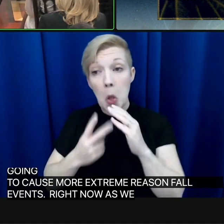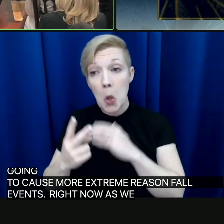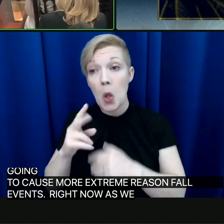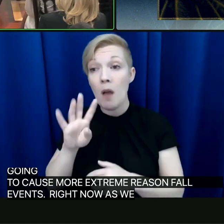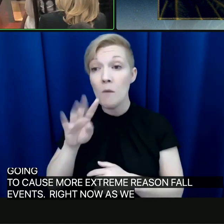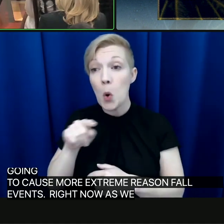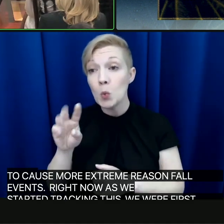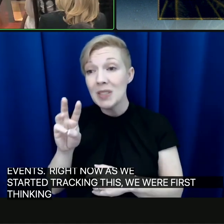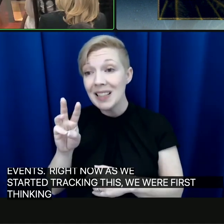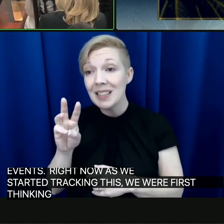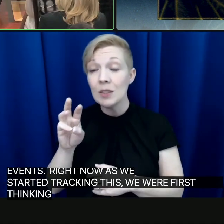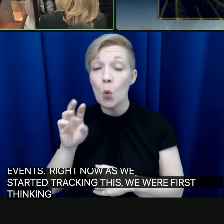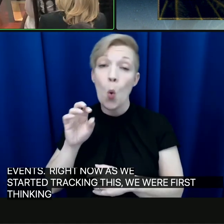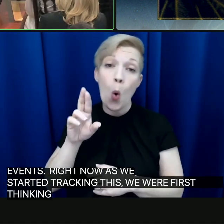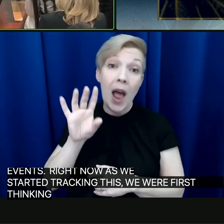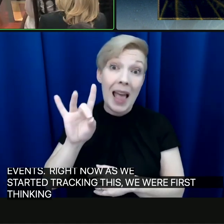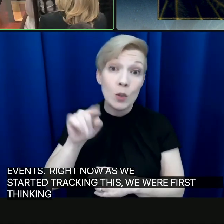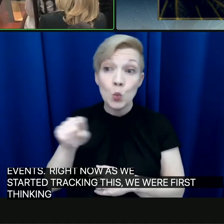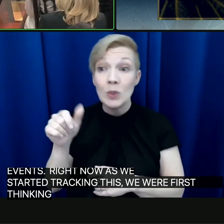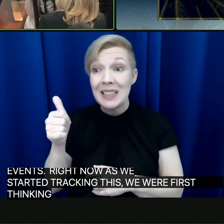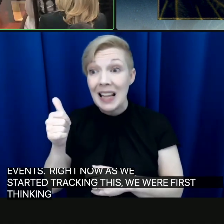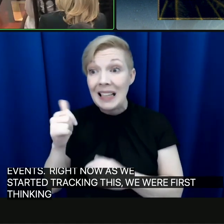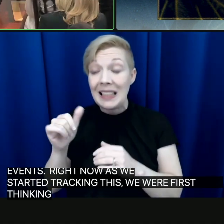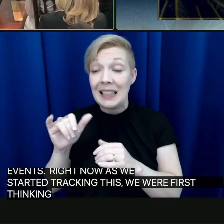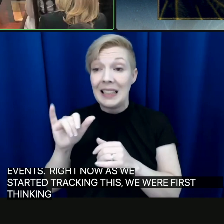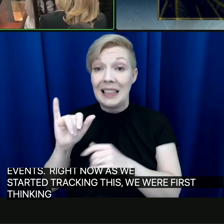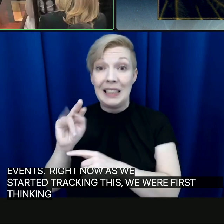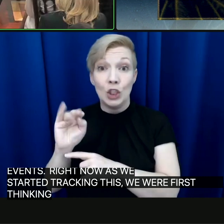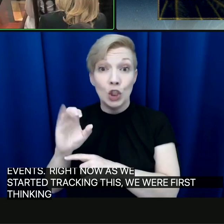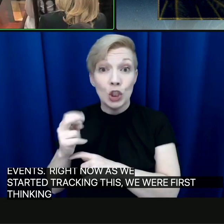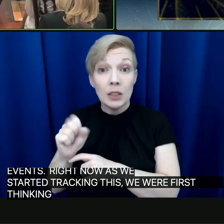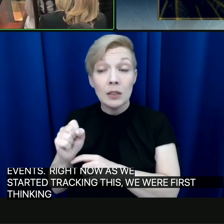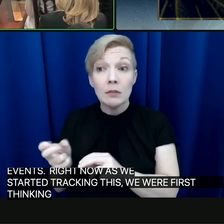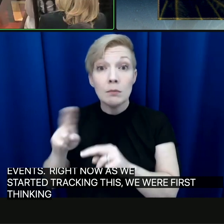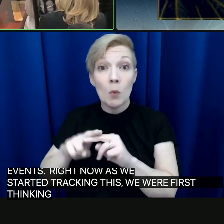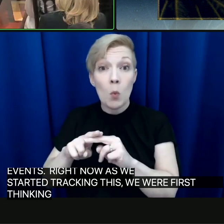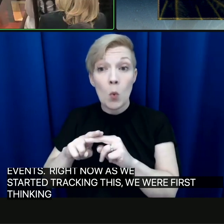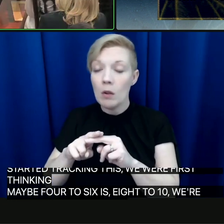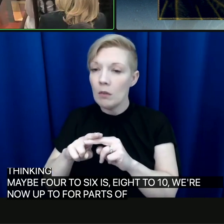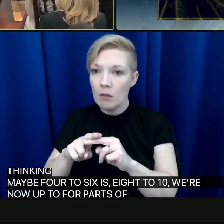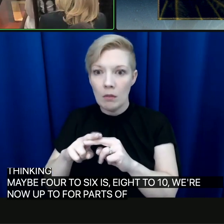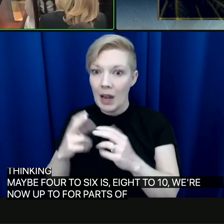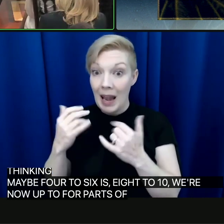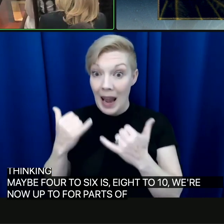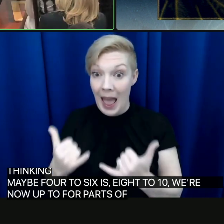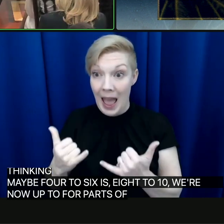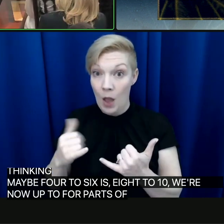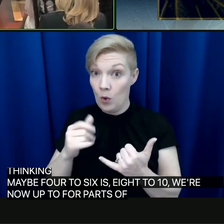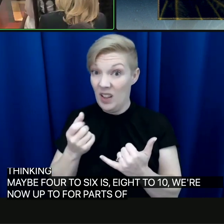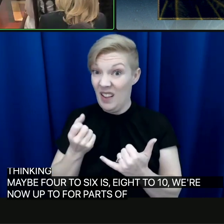We're now up to four parts of central Florida talking about and this was as of a couple of hours ago,